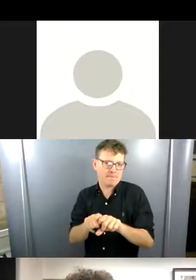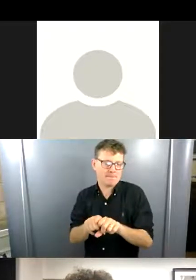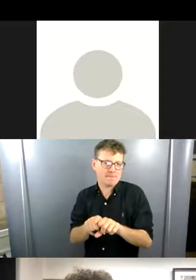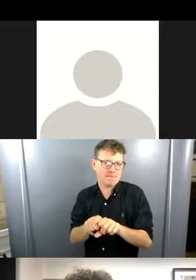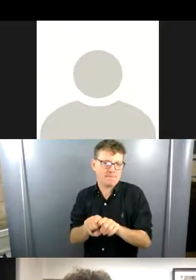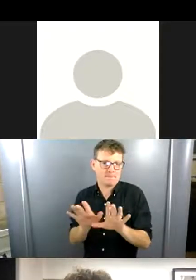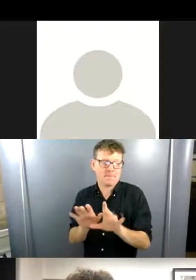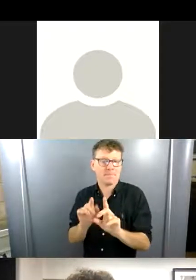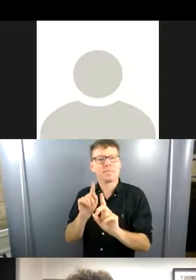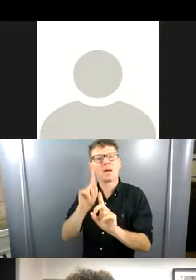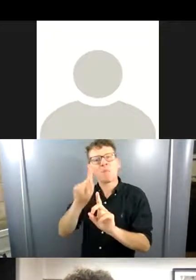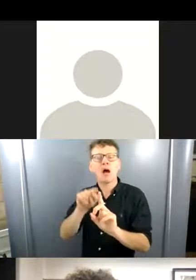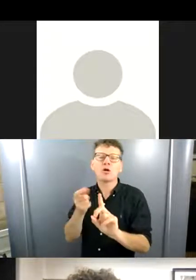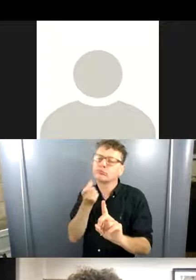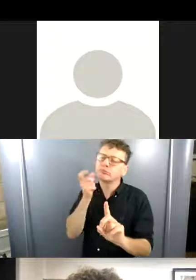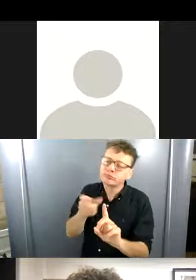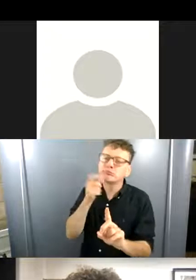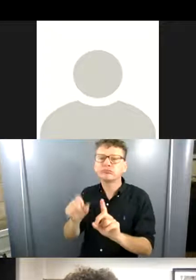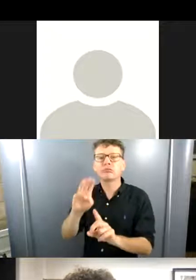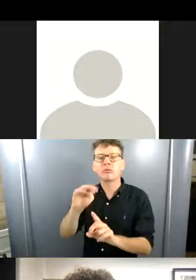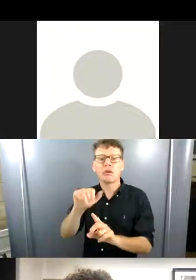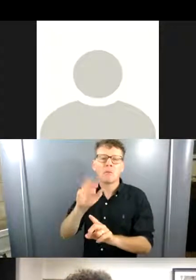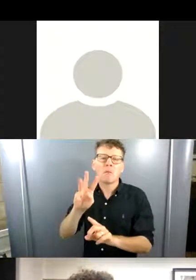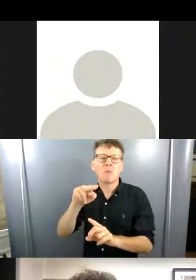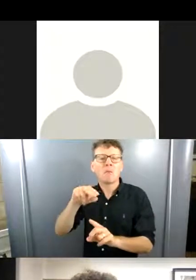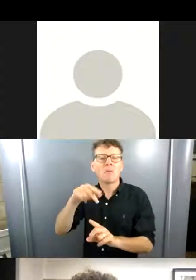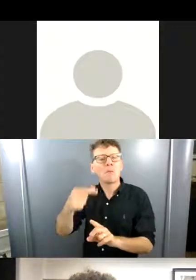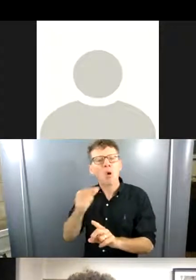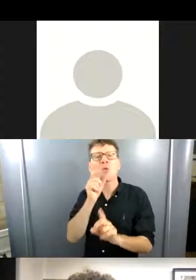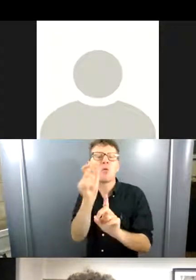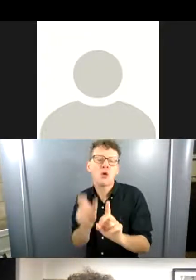but she put in a few more Mawng words this time but Nancy on the other hand was quite different